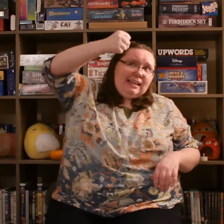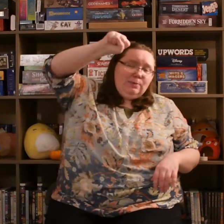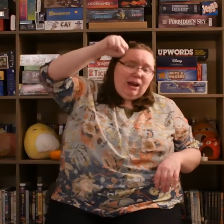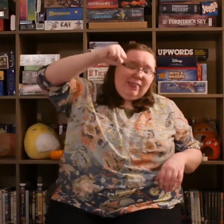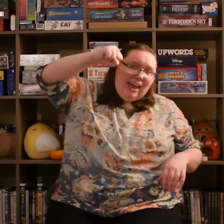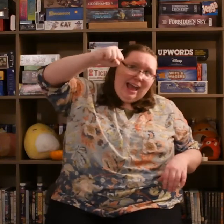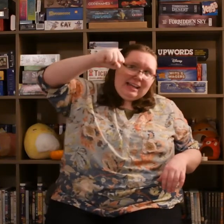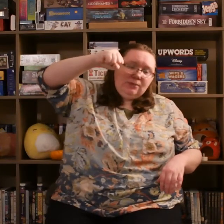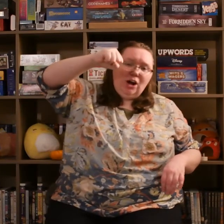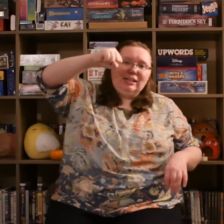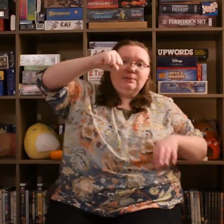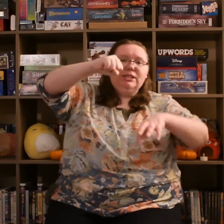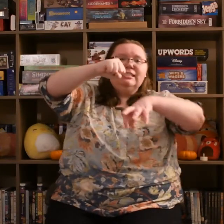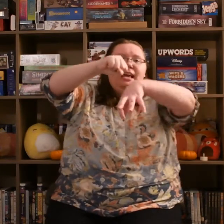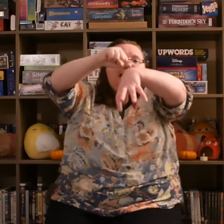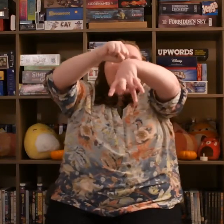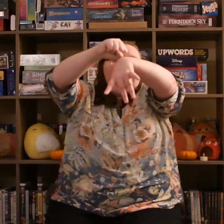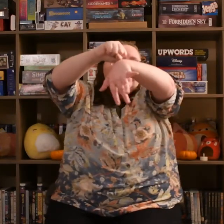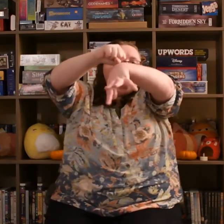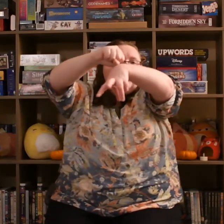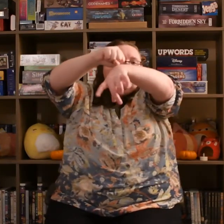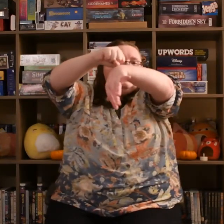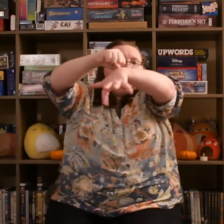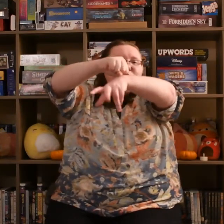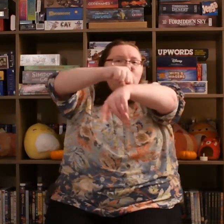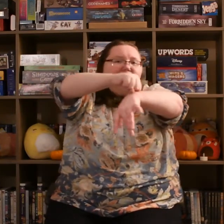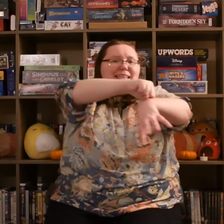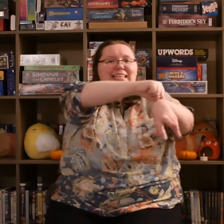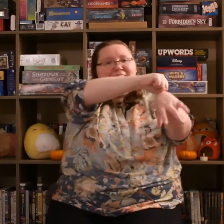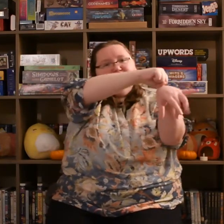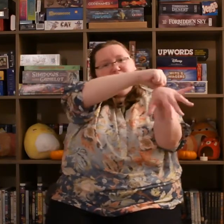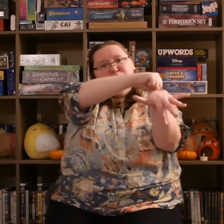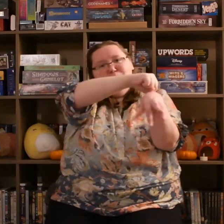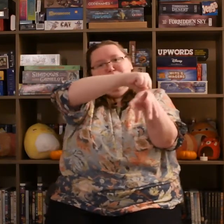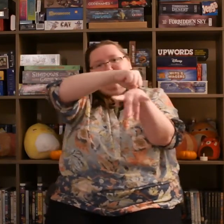be the head of our octopus and then we're going to pull out some squiggly legs for the bottom.